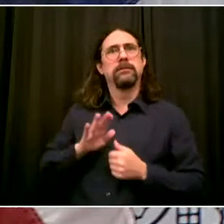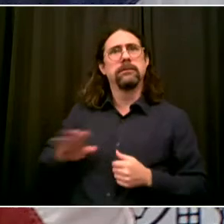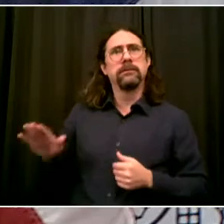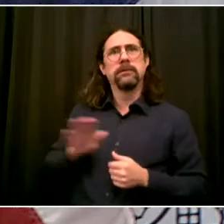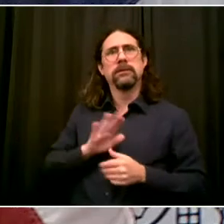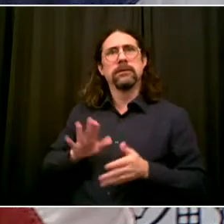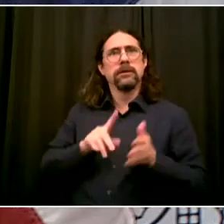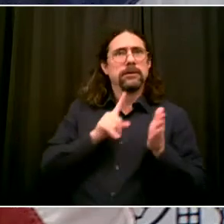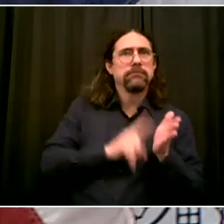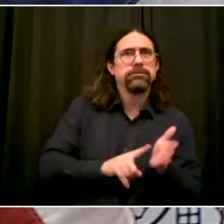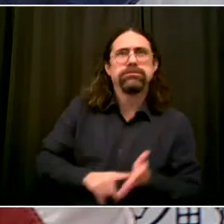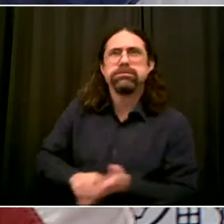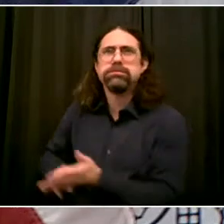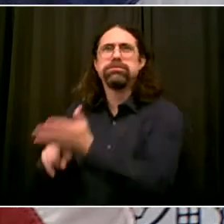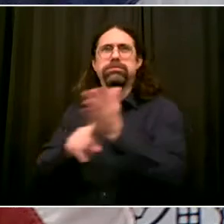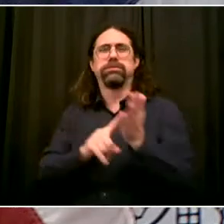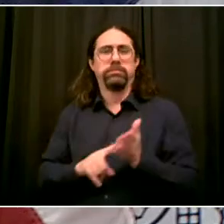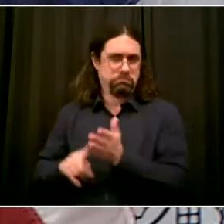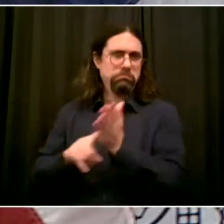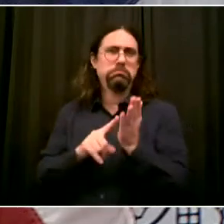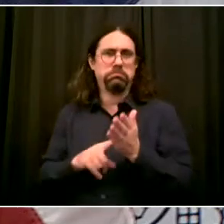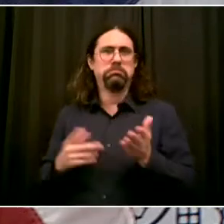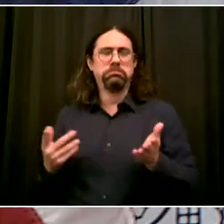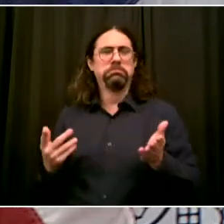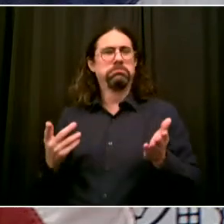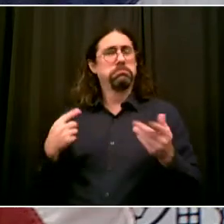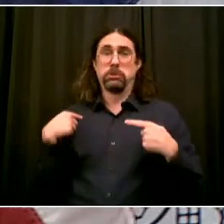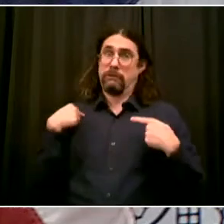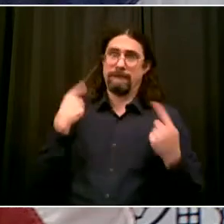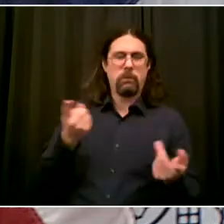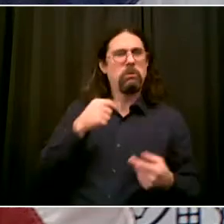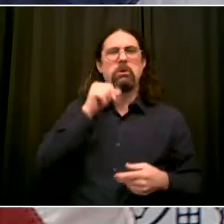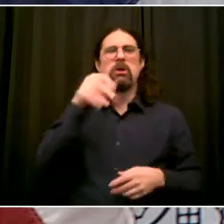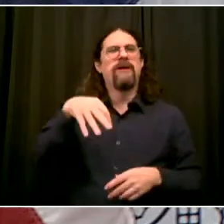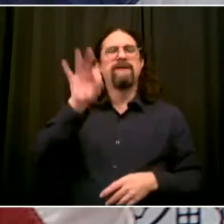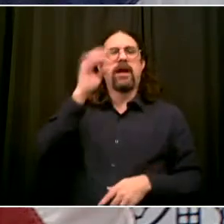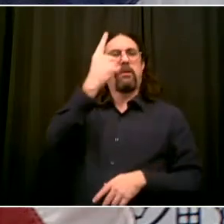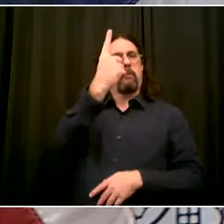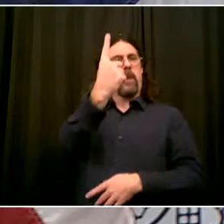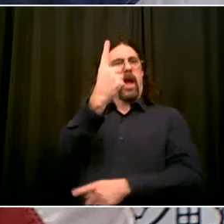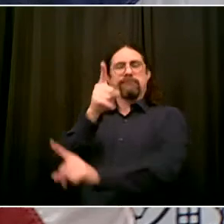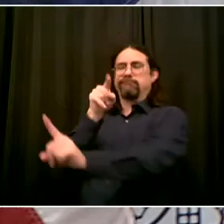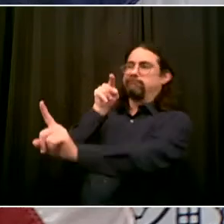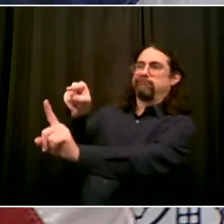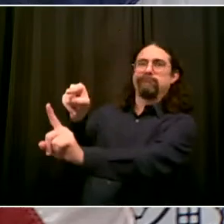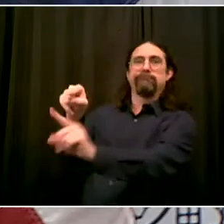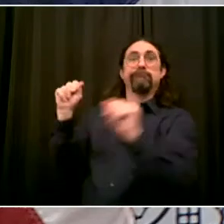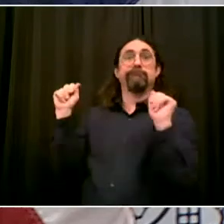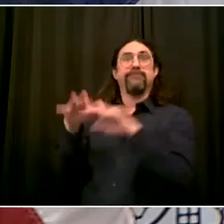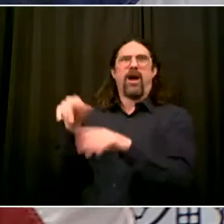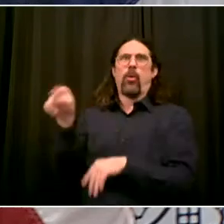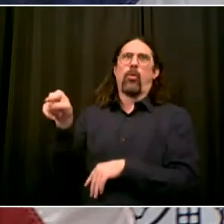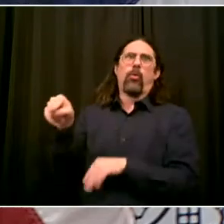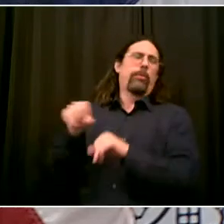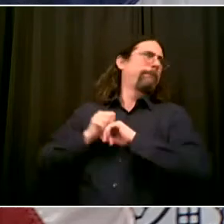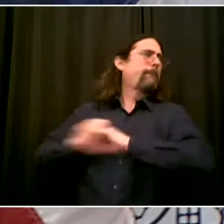THTHIS MOMENT COMING FROM THE LARGER GATHERINGS AS FAR AAS 'WERE EISENG. YOU GO BACK SOME